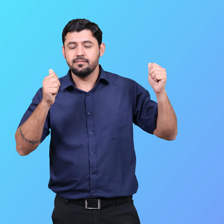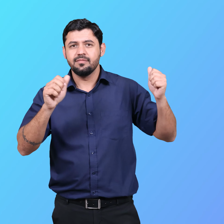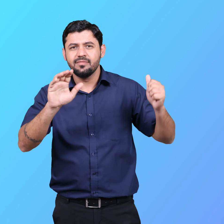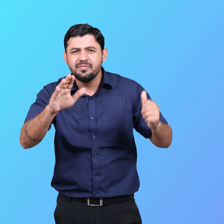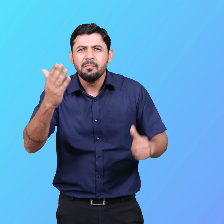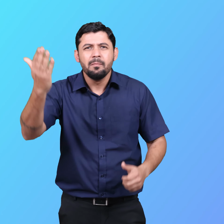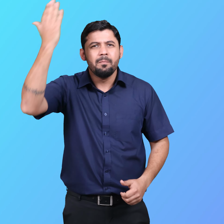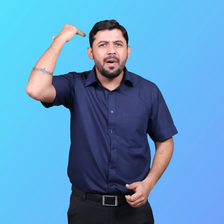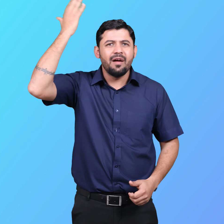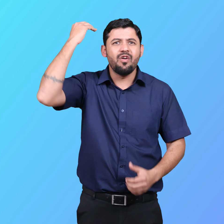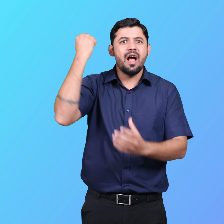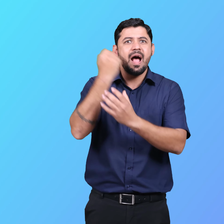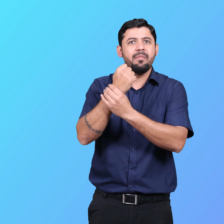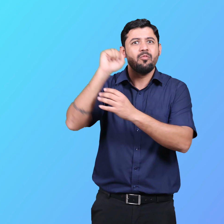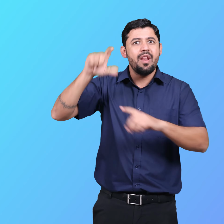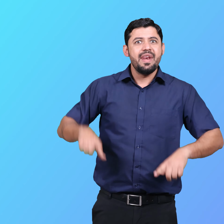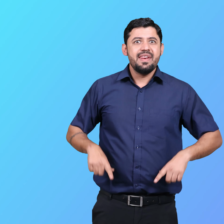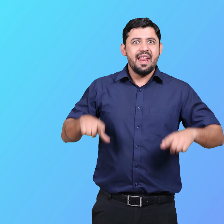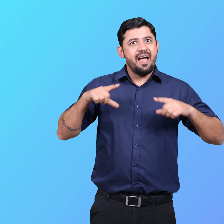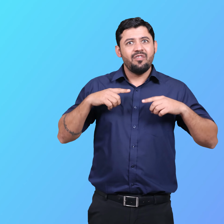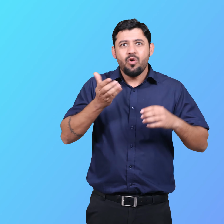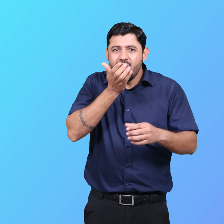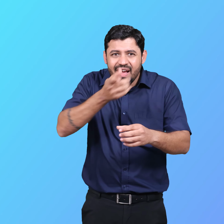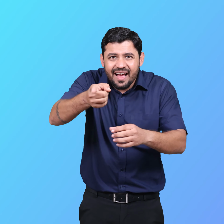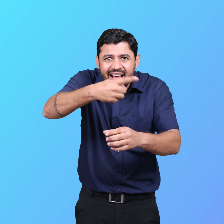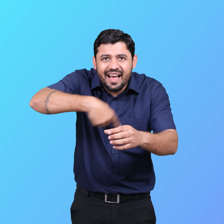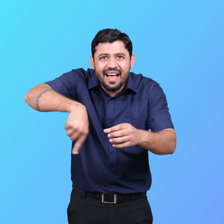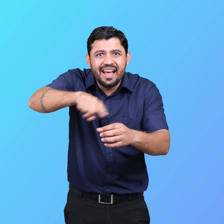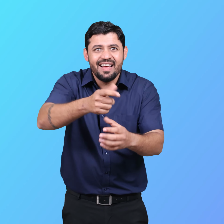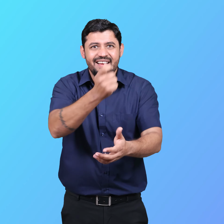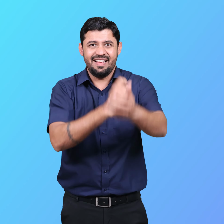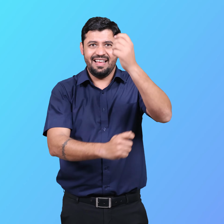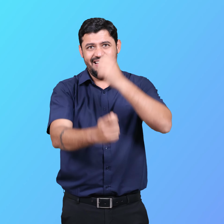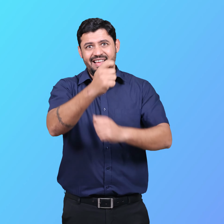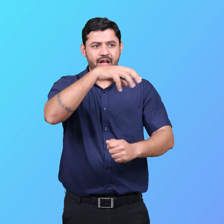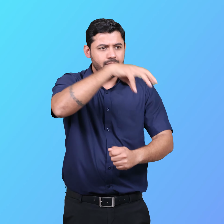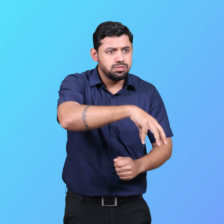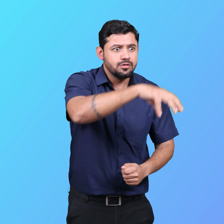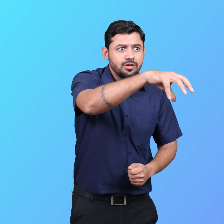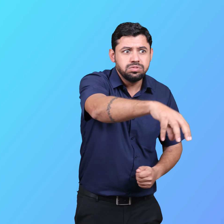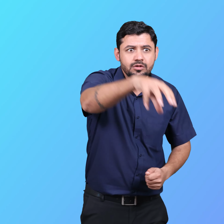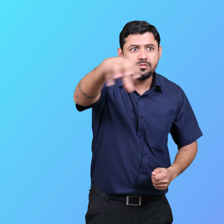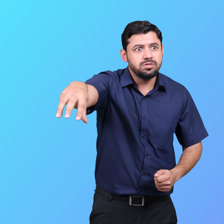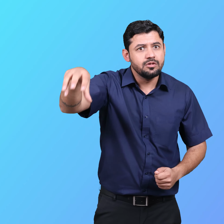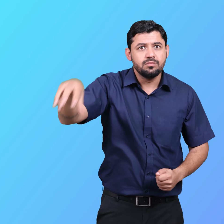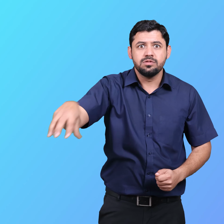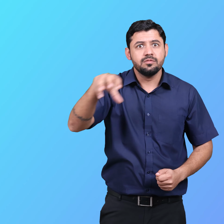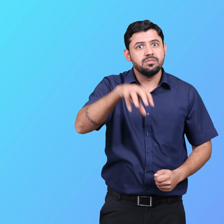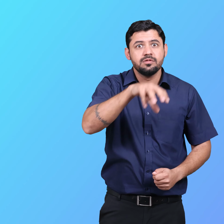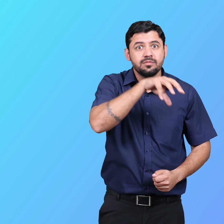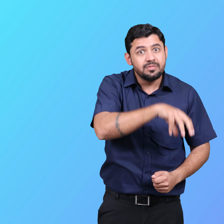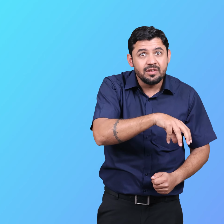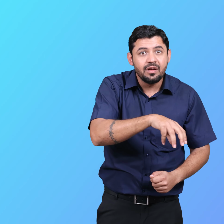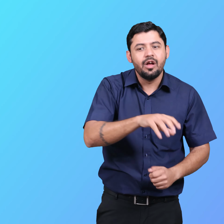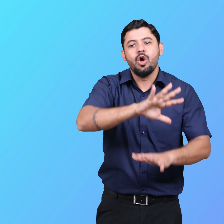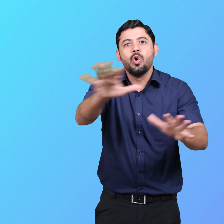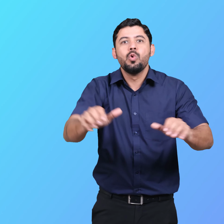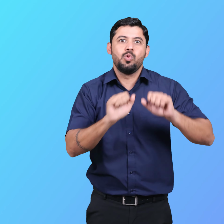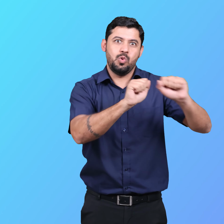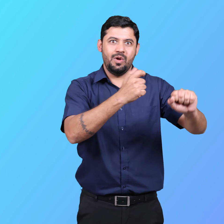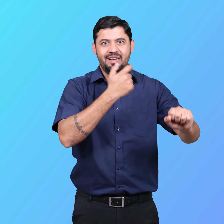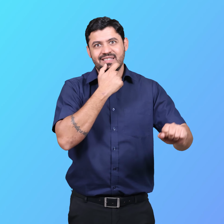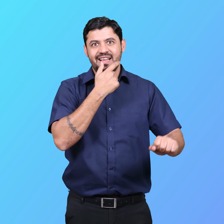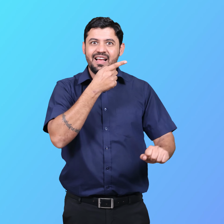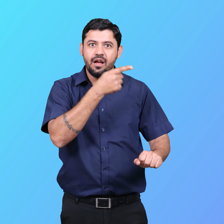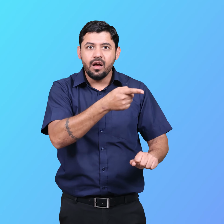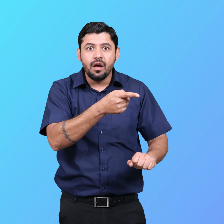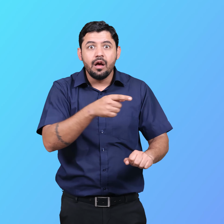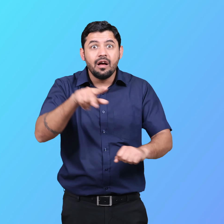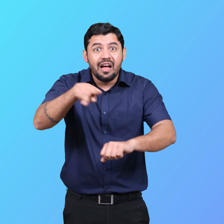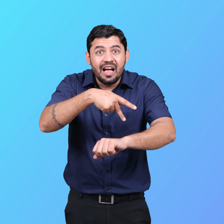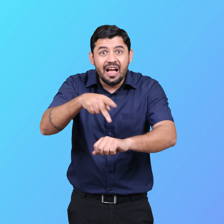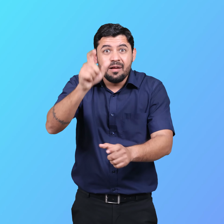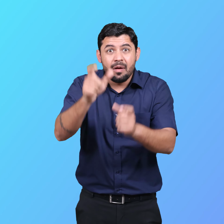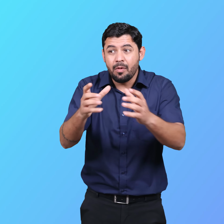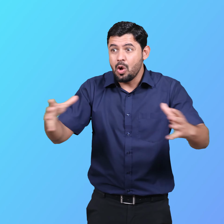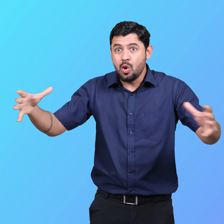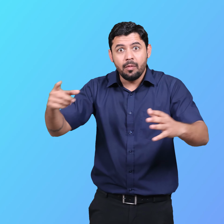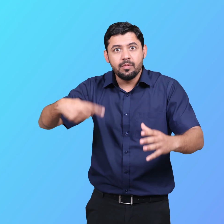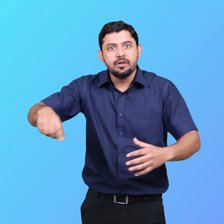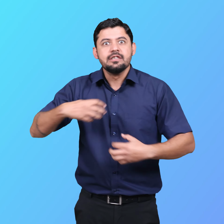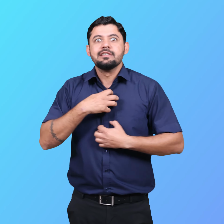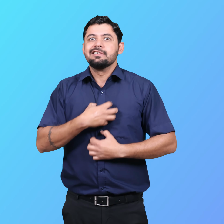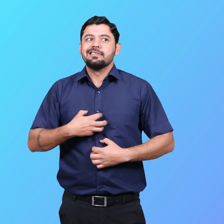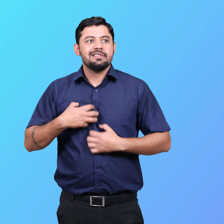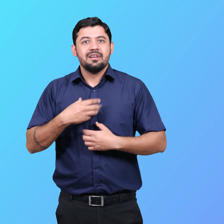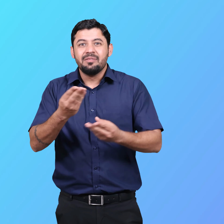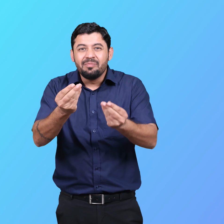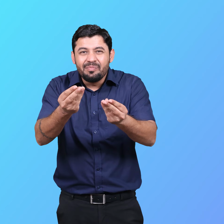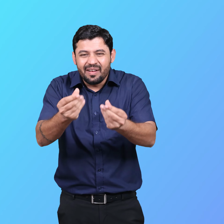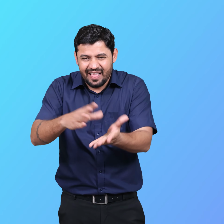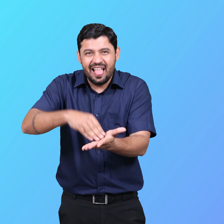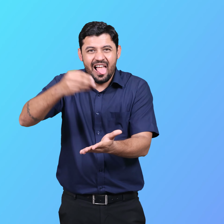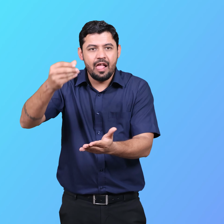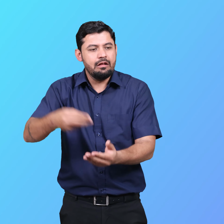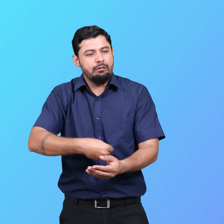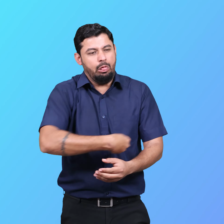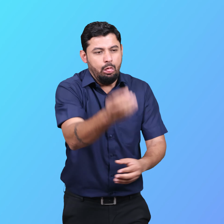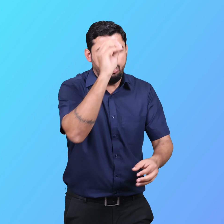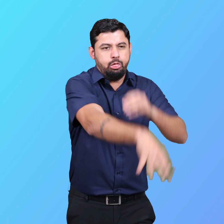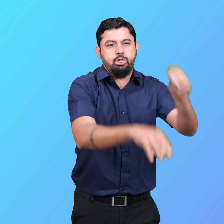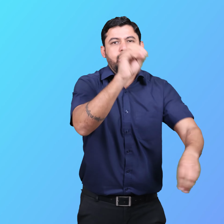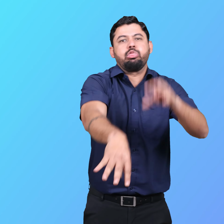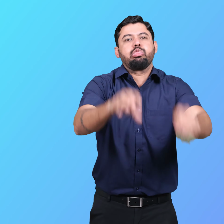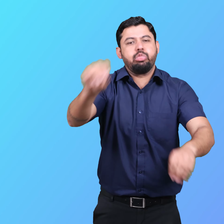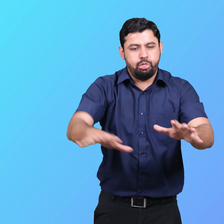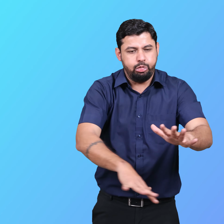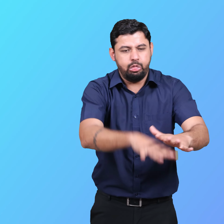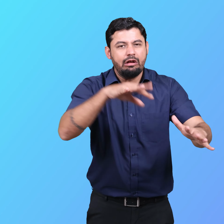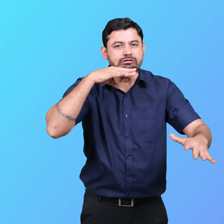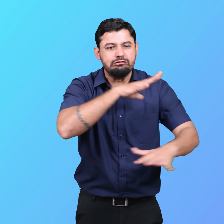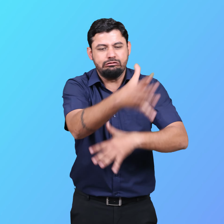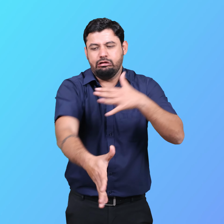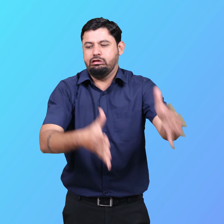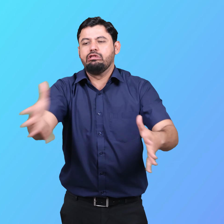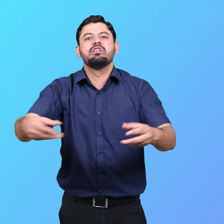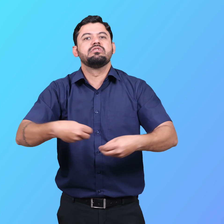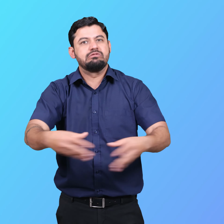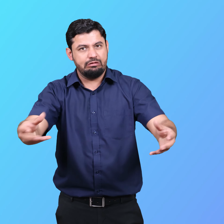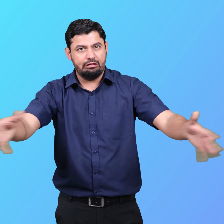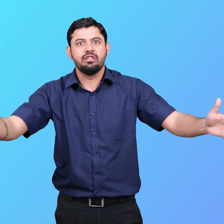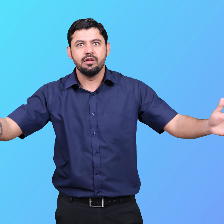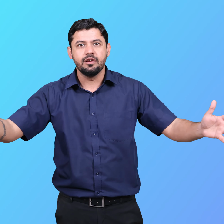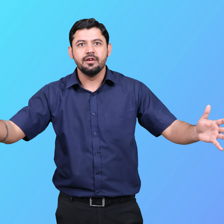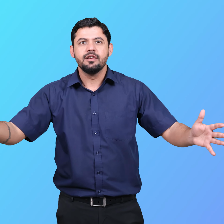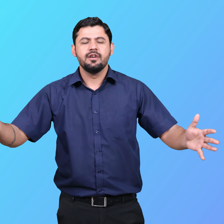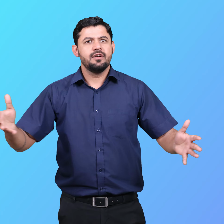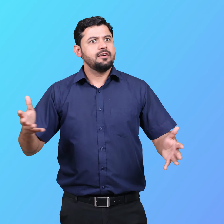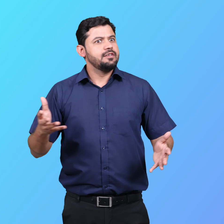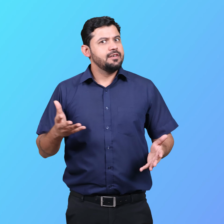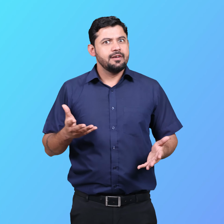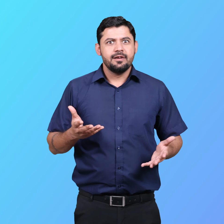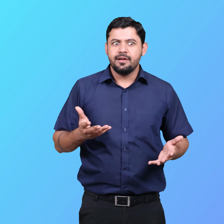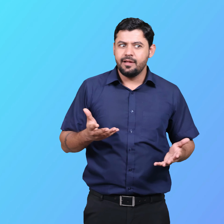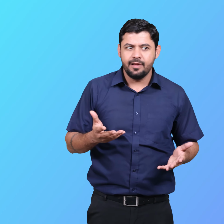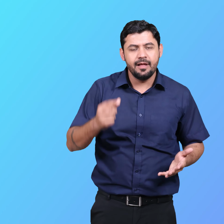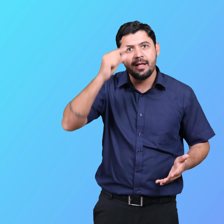So they ruined his wells by filling them with sand. These were wells that the servants of his father Abraham had dug many years before.